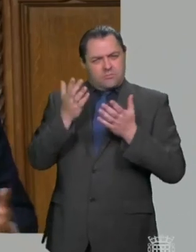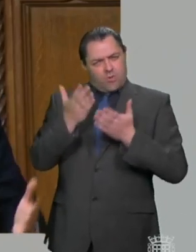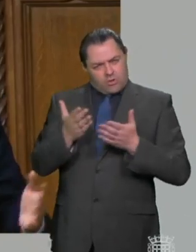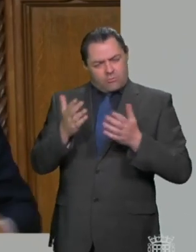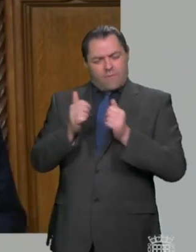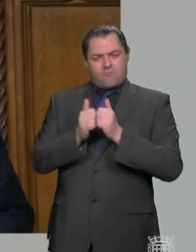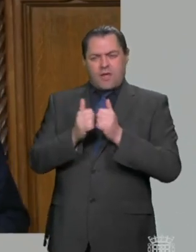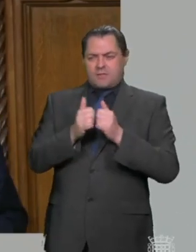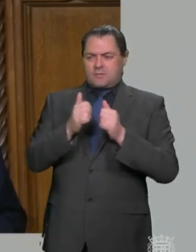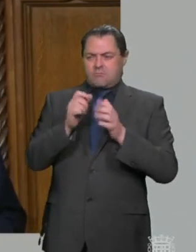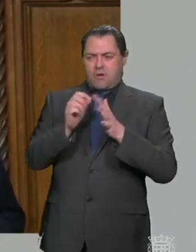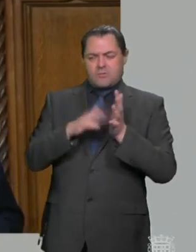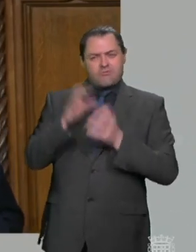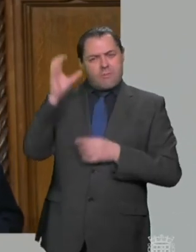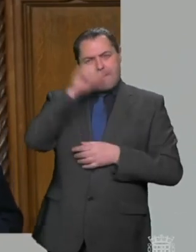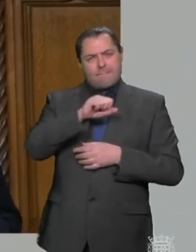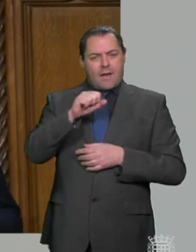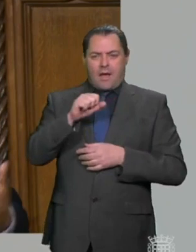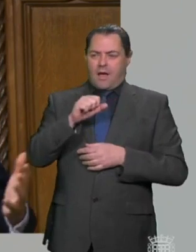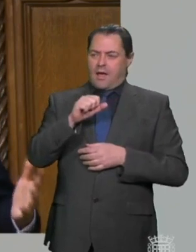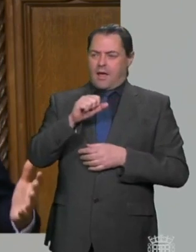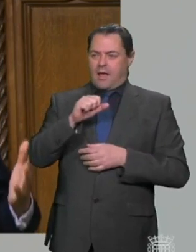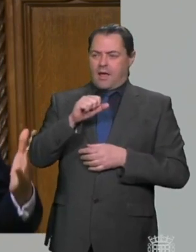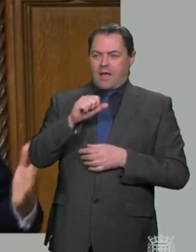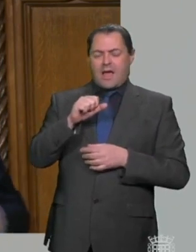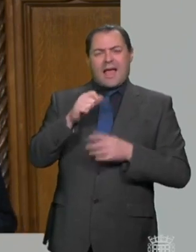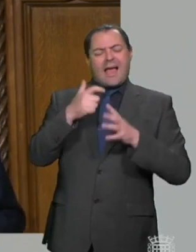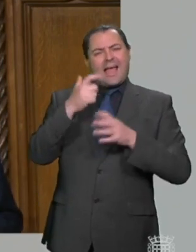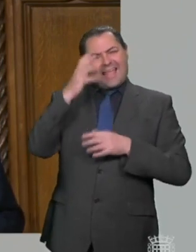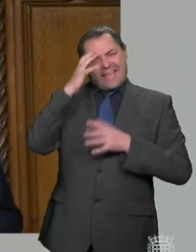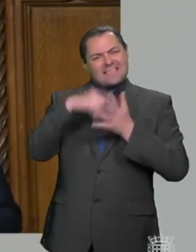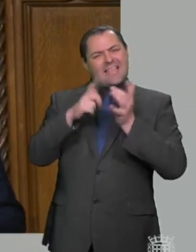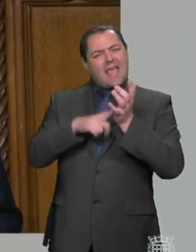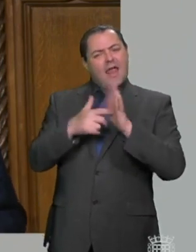trip in July last year to the Discovery School in Kings Hill, but he probably remembers best